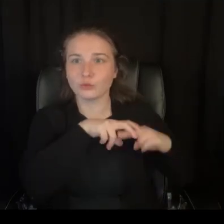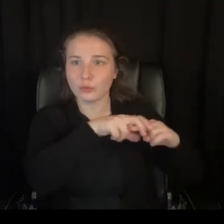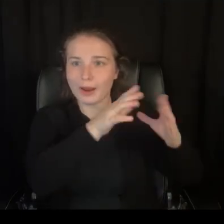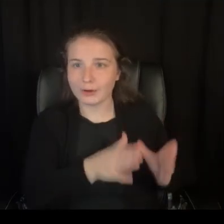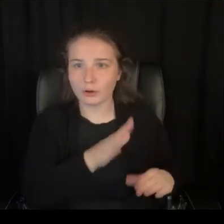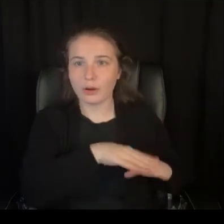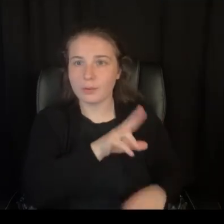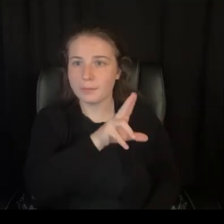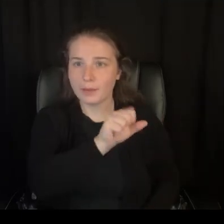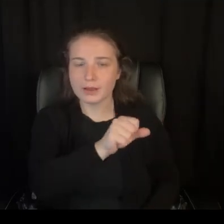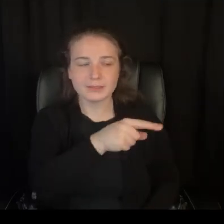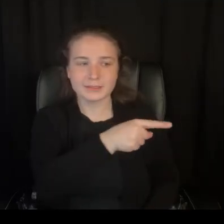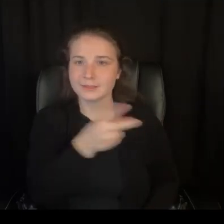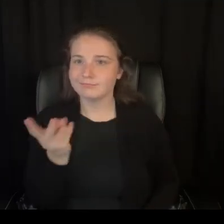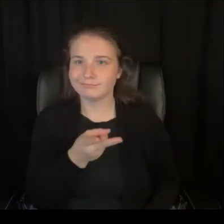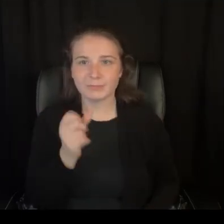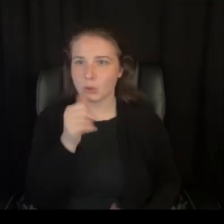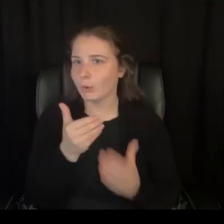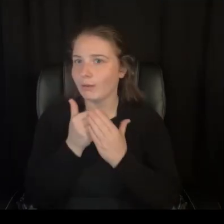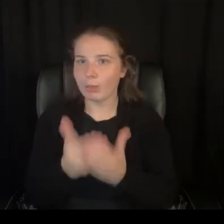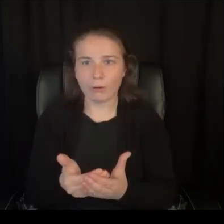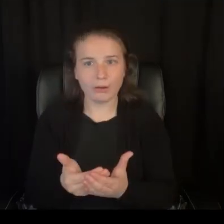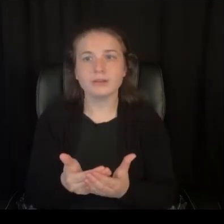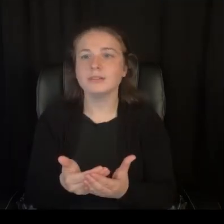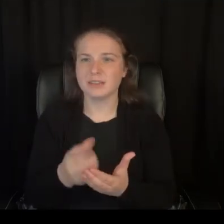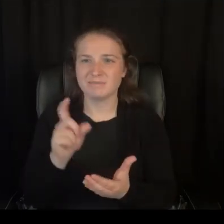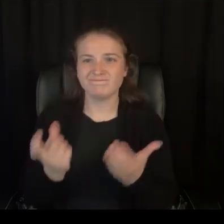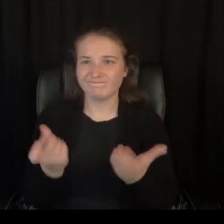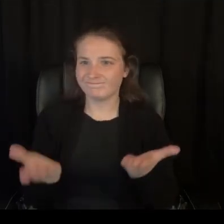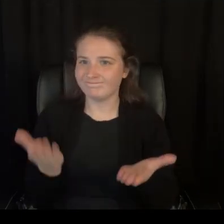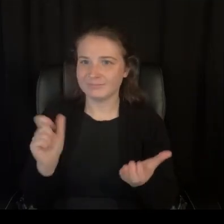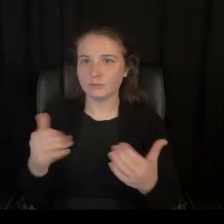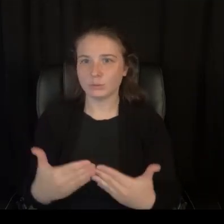another rider on the bus and those two students need to be separated.